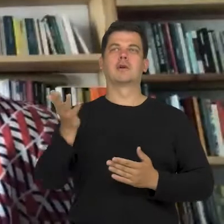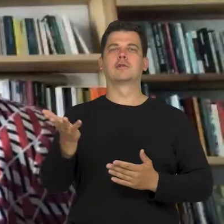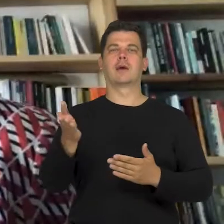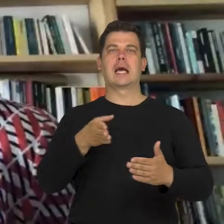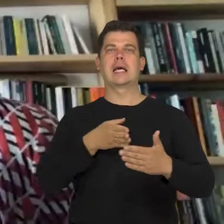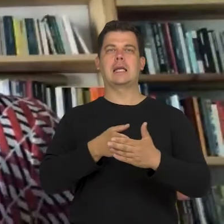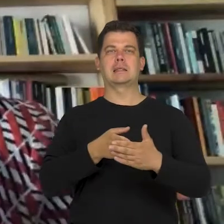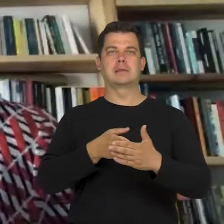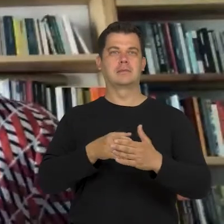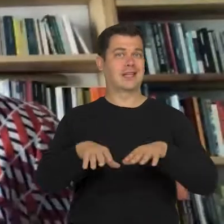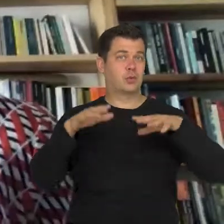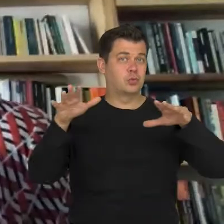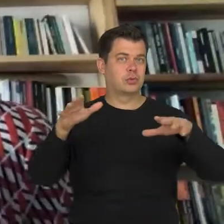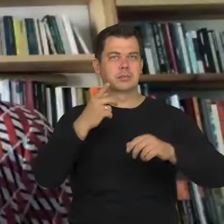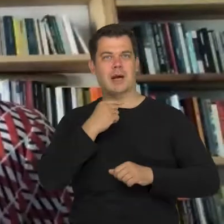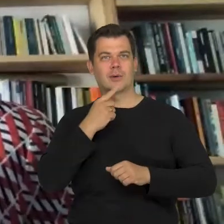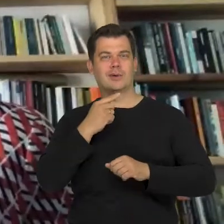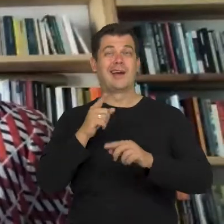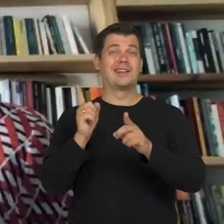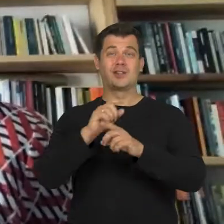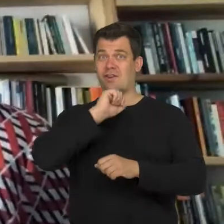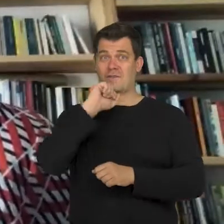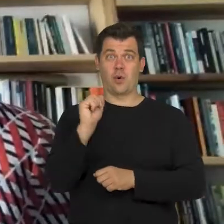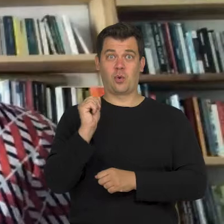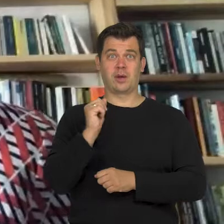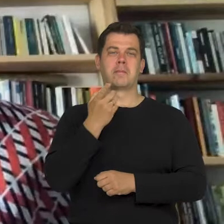and on the other hand, a complete lack of visual attention is also rude.